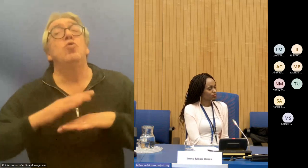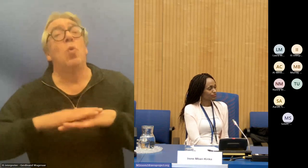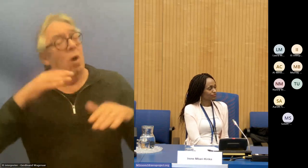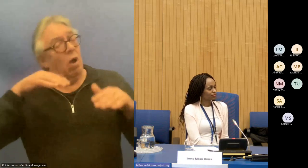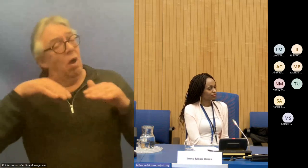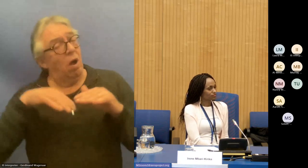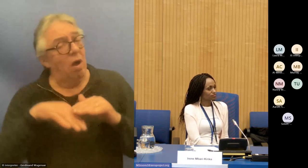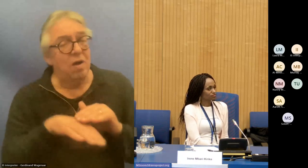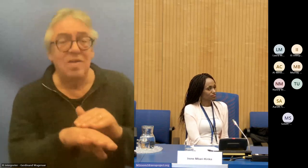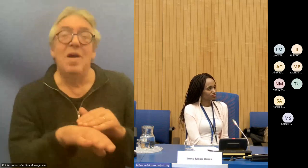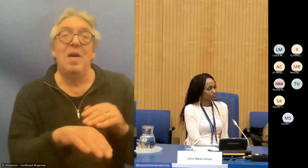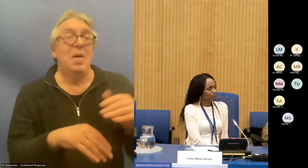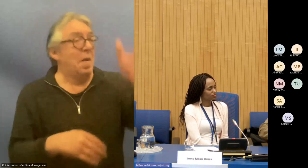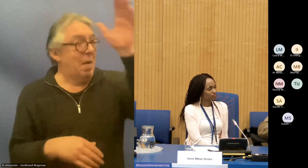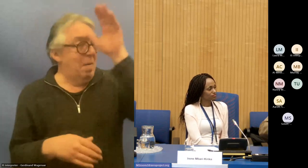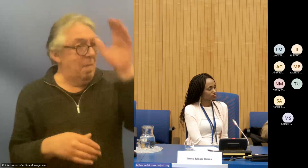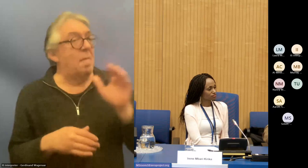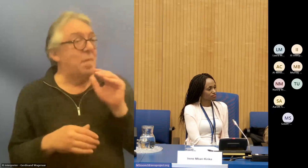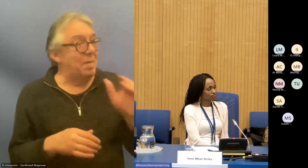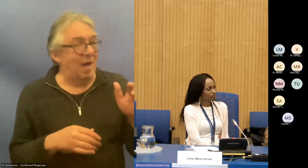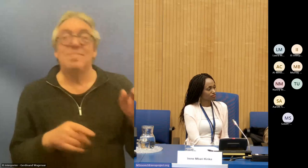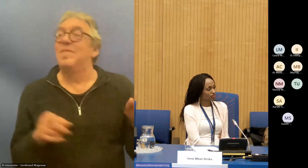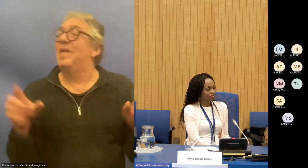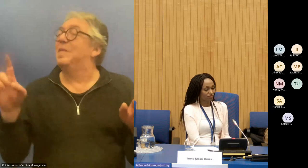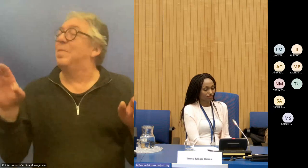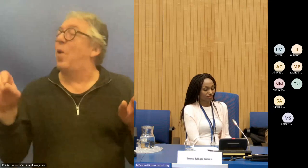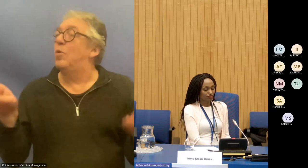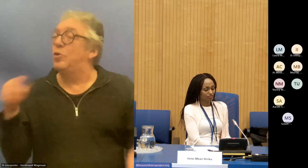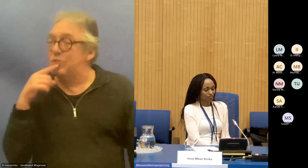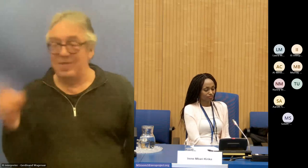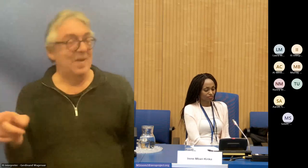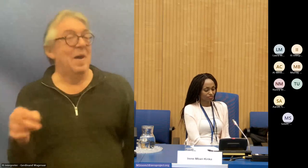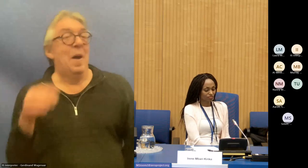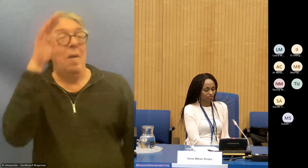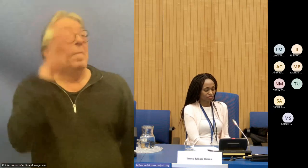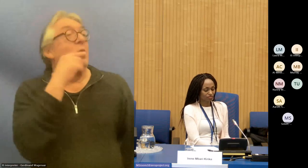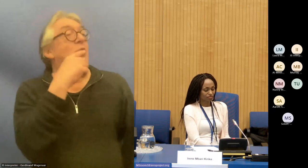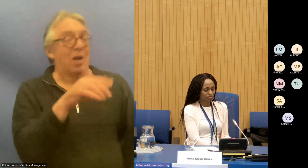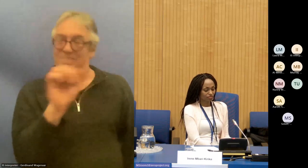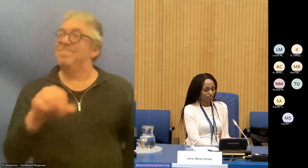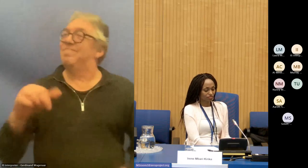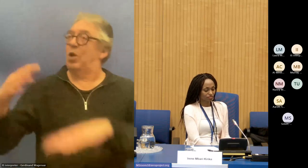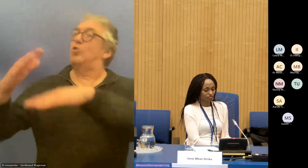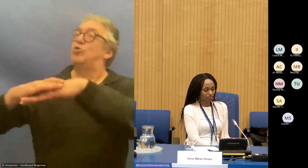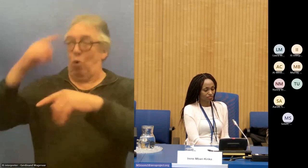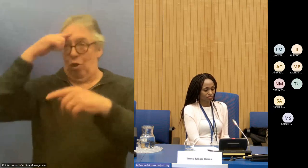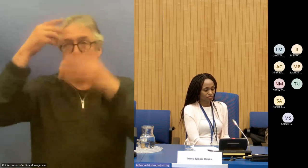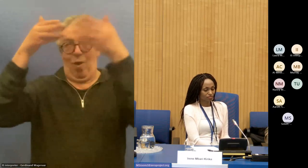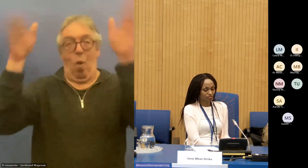it is great to see the school is now more relevant for my kids, but please can you tell us how we get